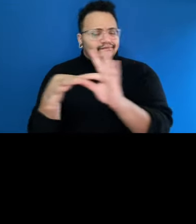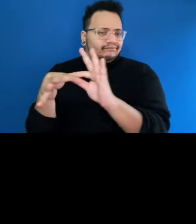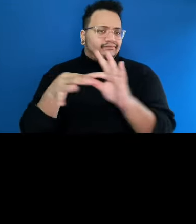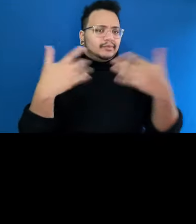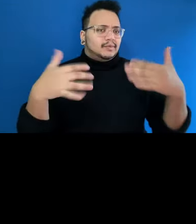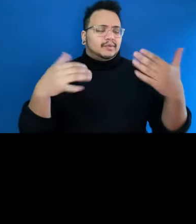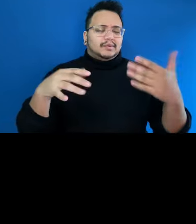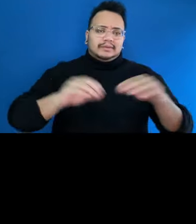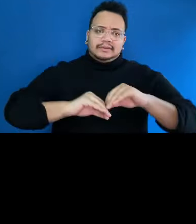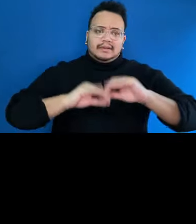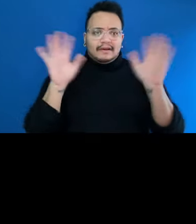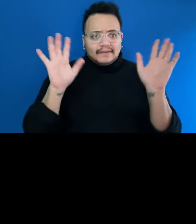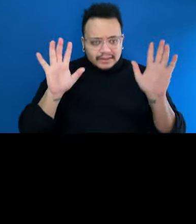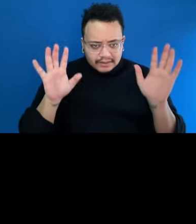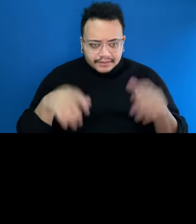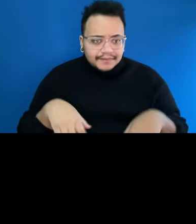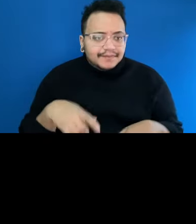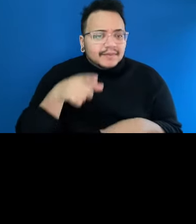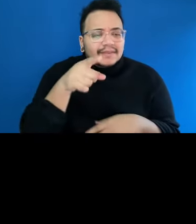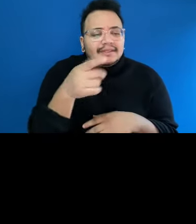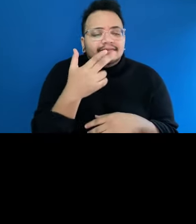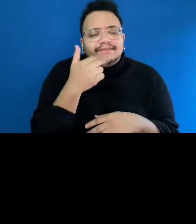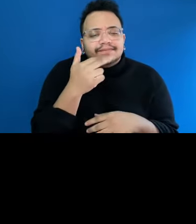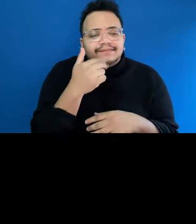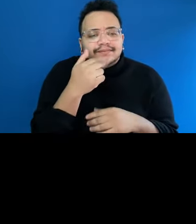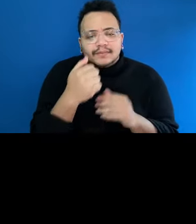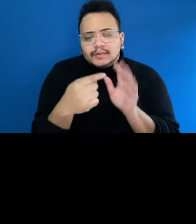This is just a sample of what they looked like,